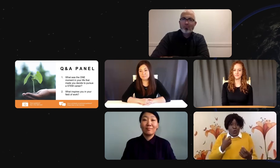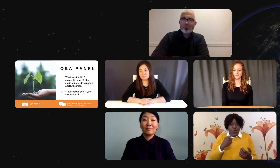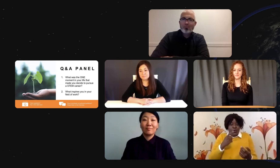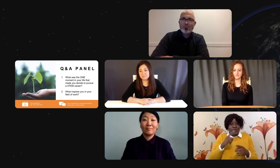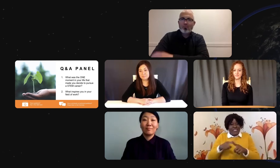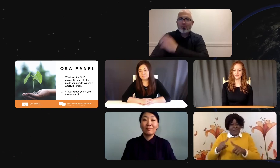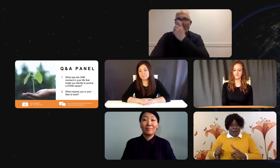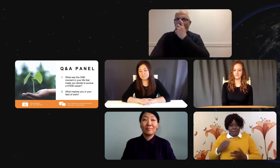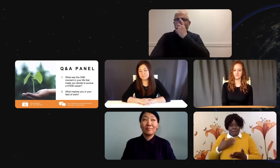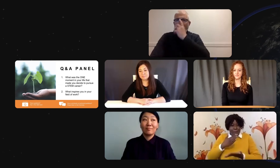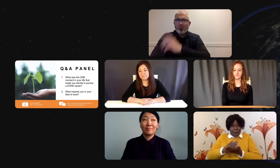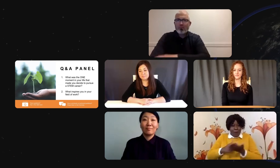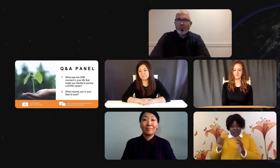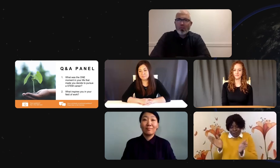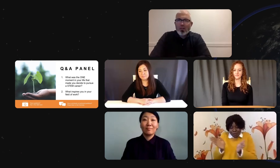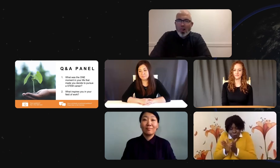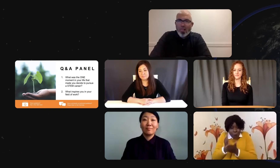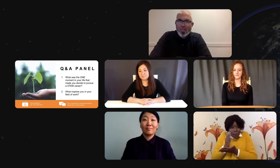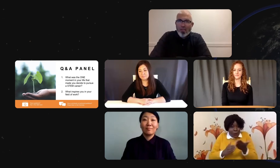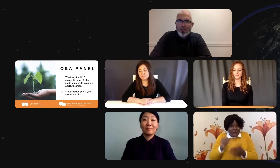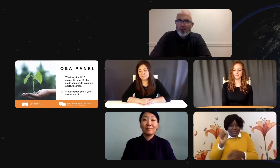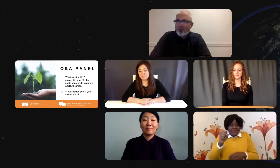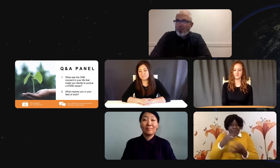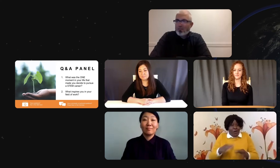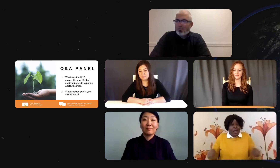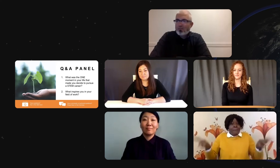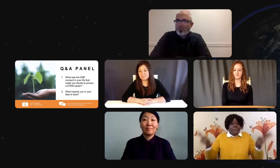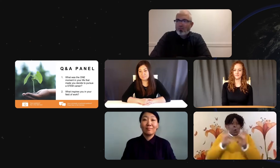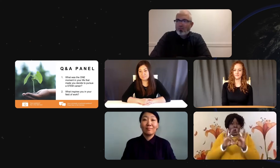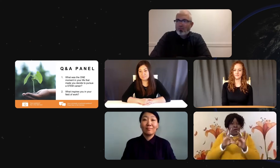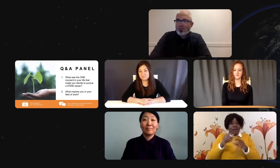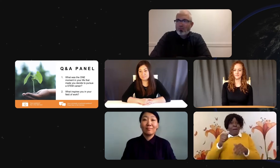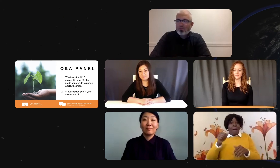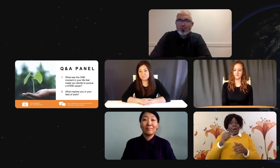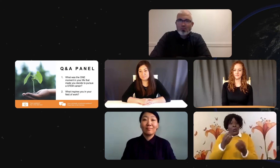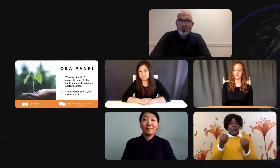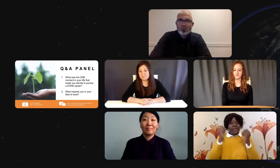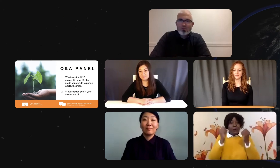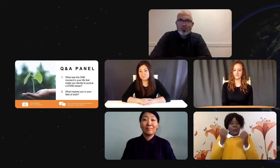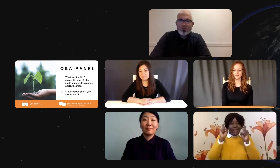I only understand a small part of that.